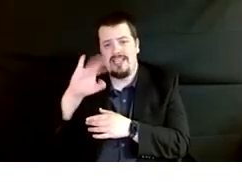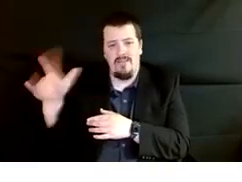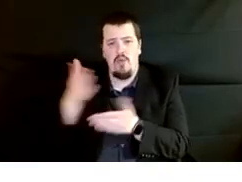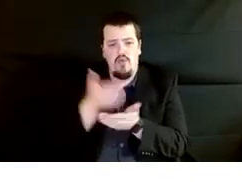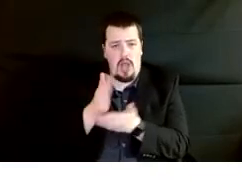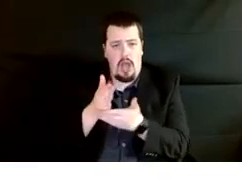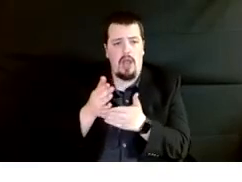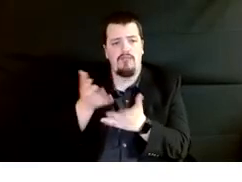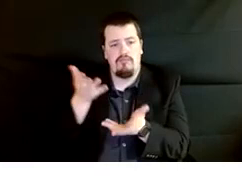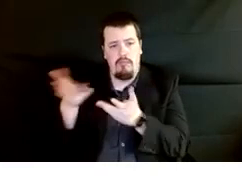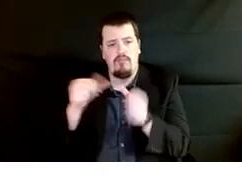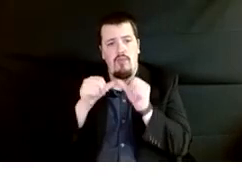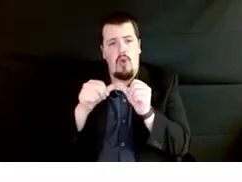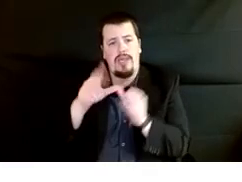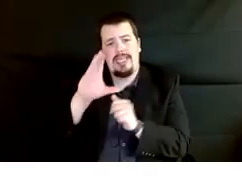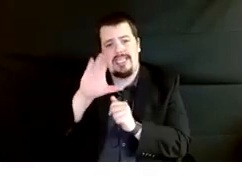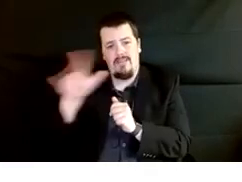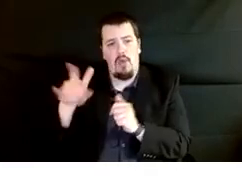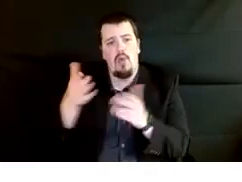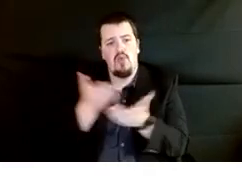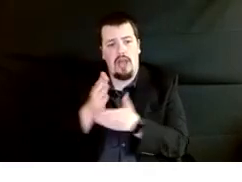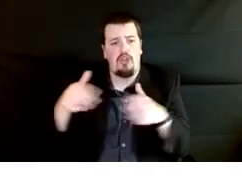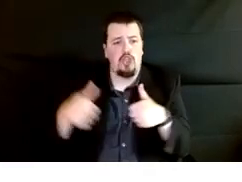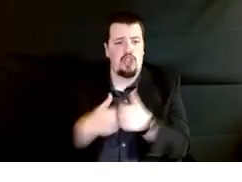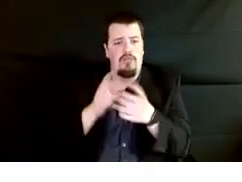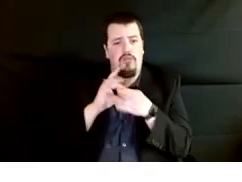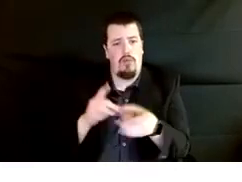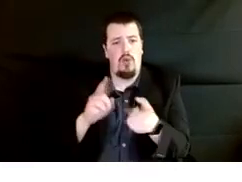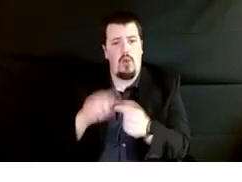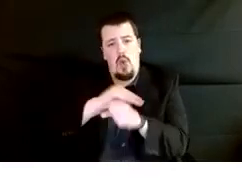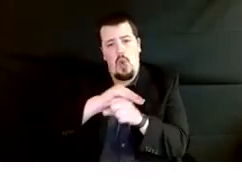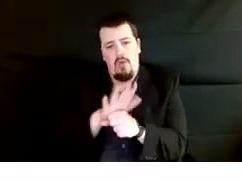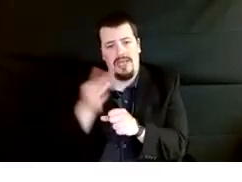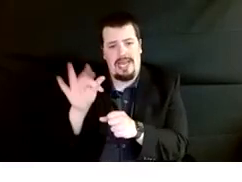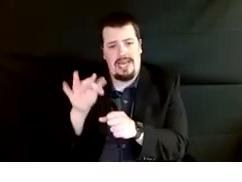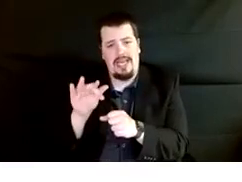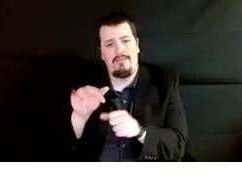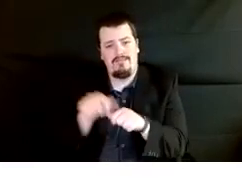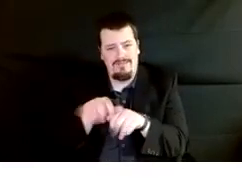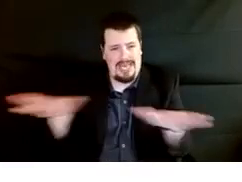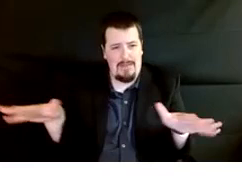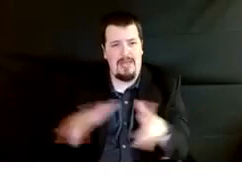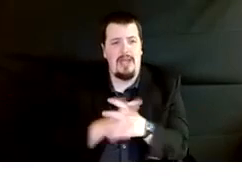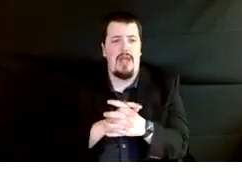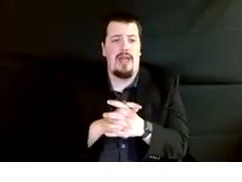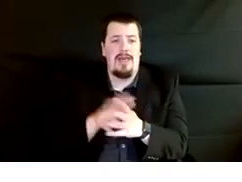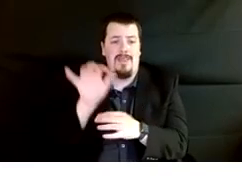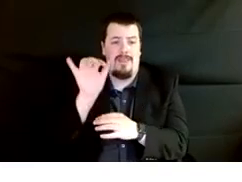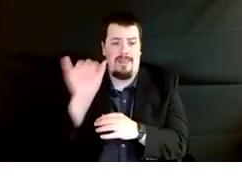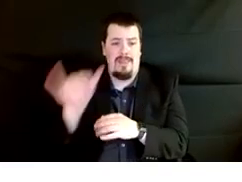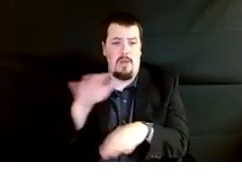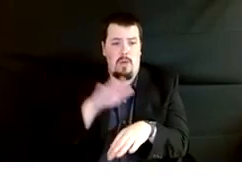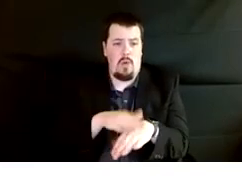ongoing civil rights challenges related to the COVID 19 pandemic and that is on the justice.org,